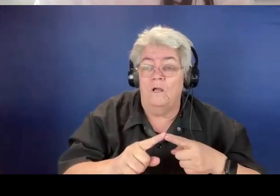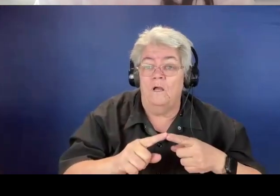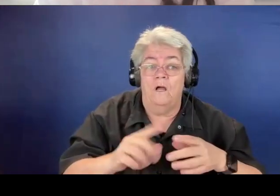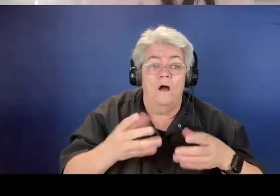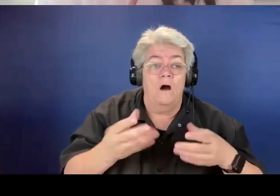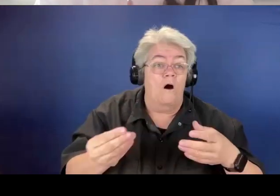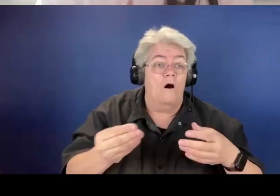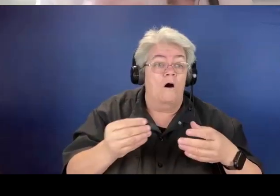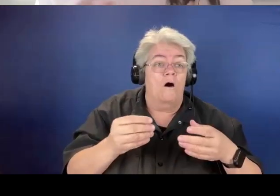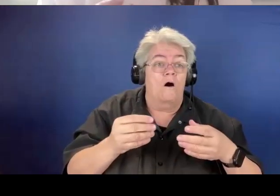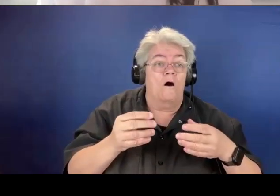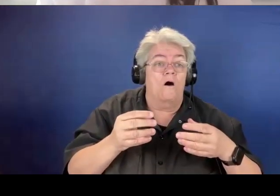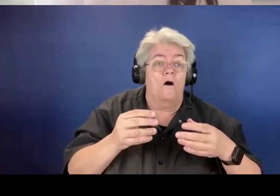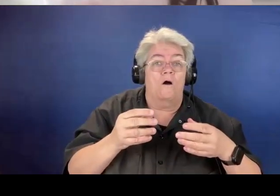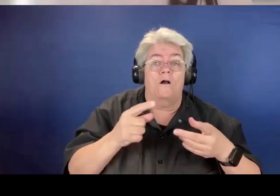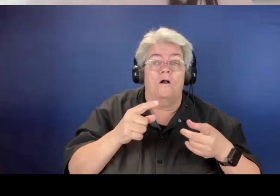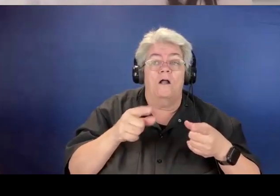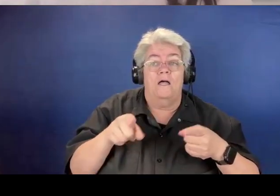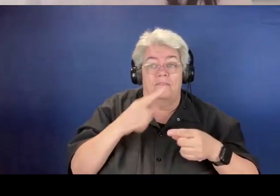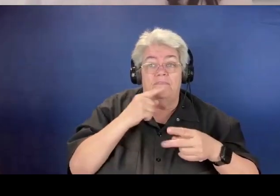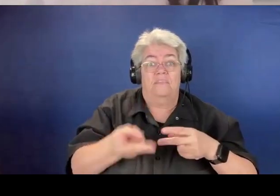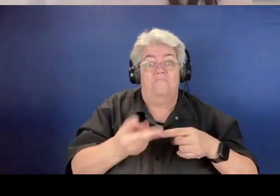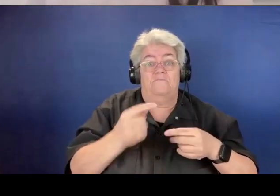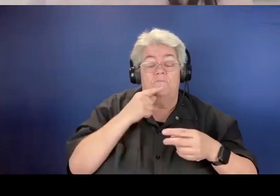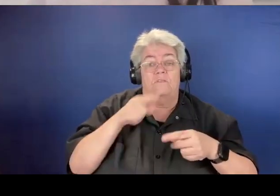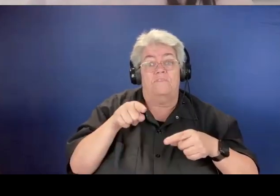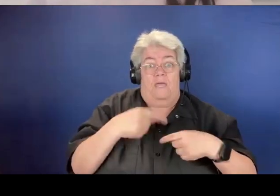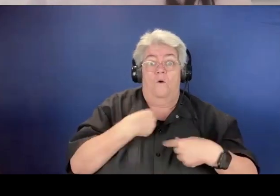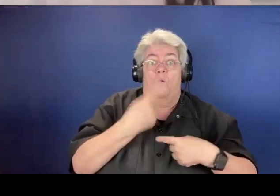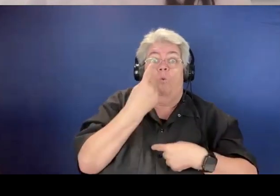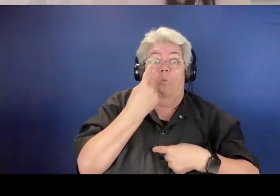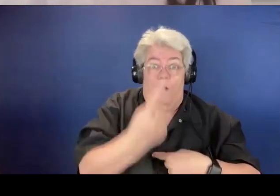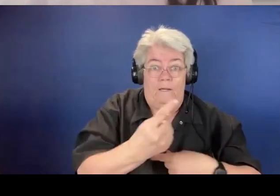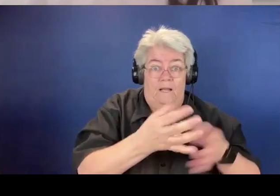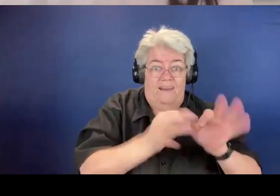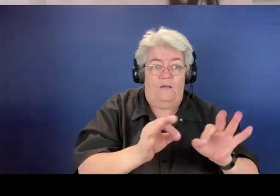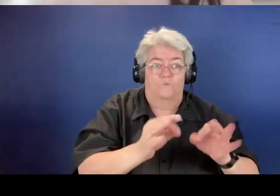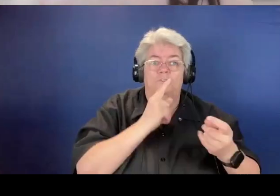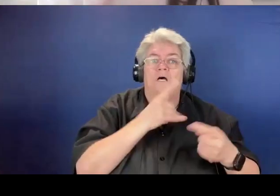even larger when both languages are considered together.